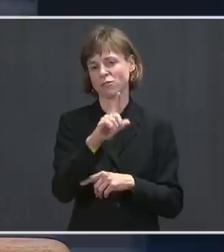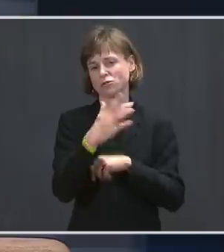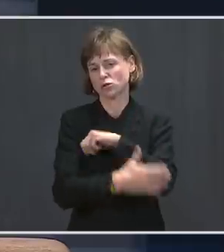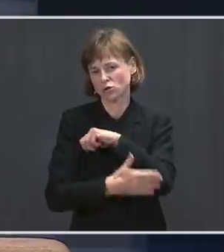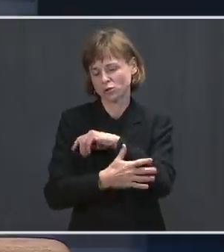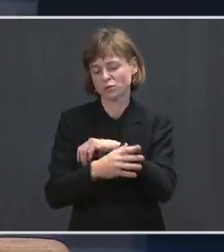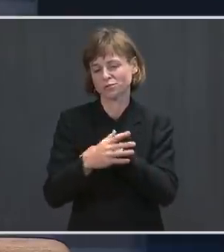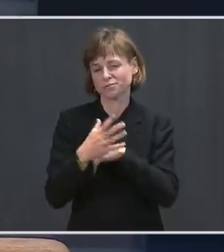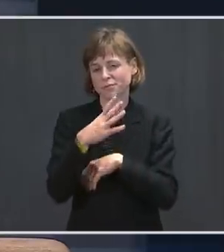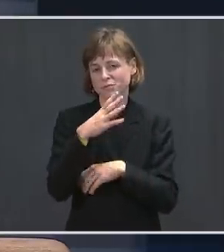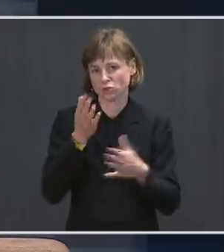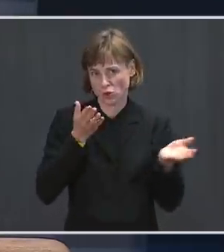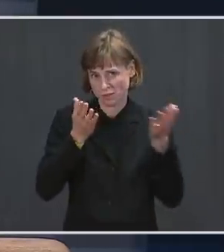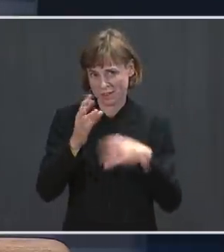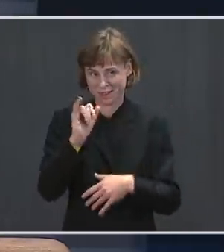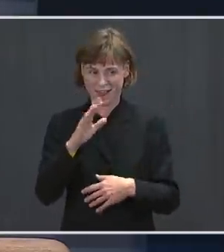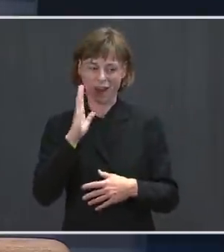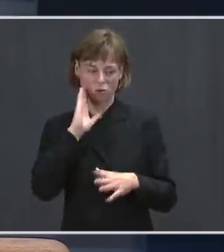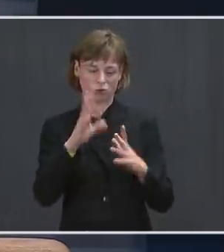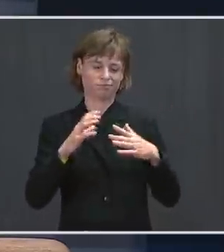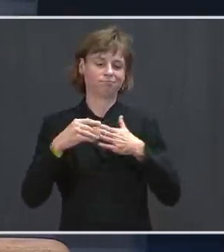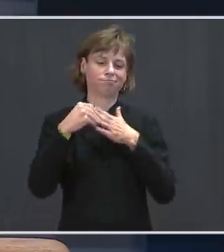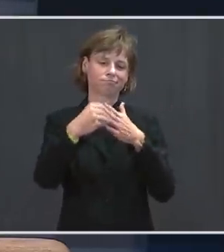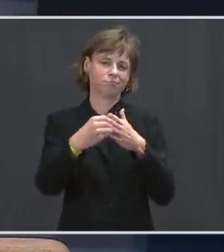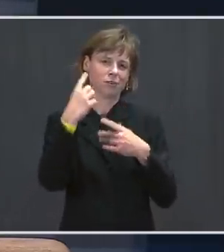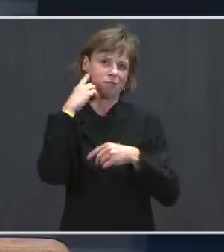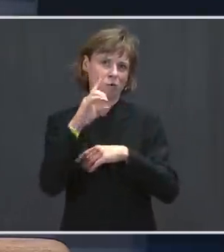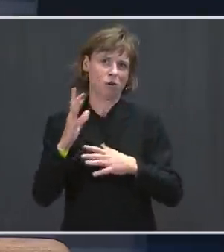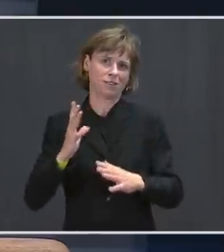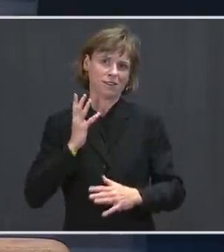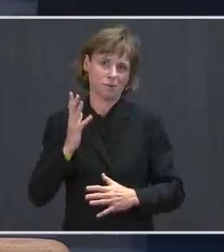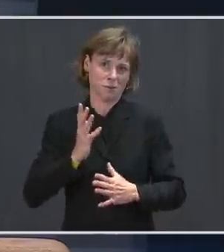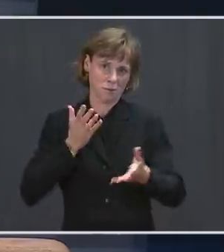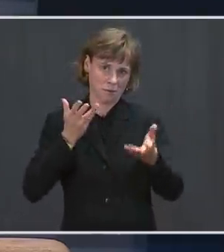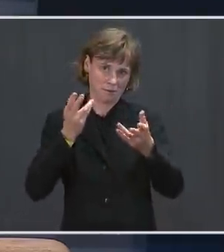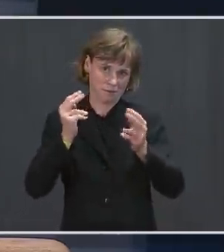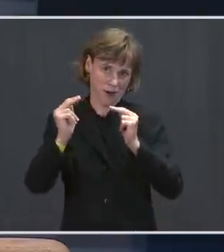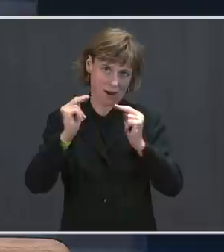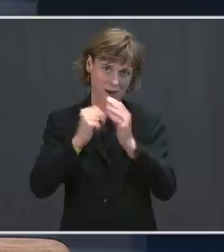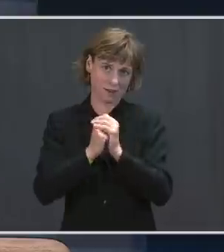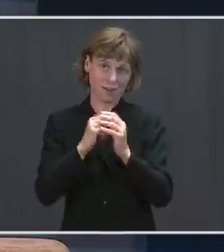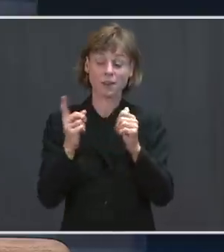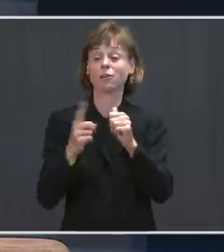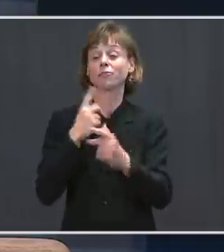This is going to be the first in a series of visits he makes to the National Security Workforce at the Pentagon,